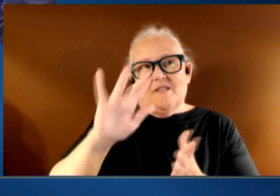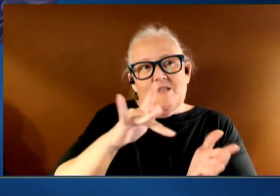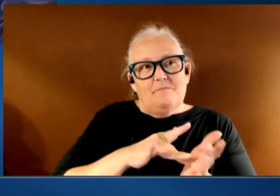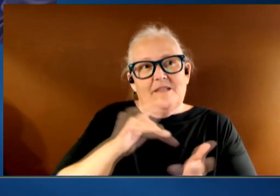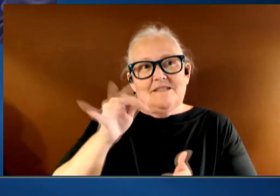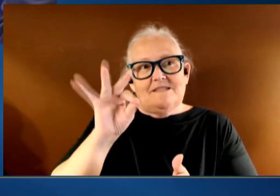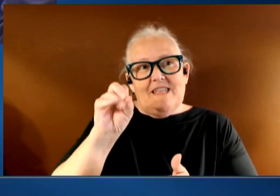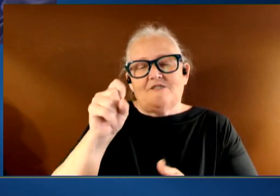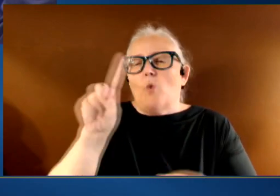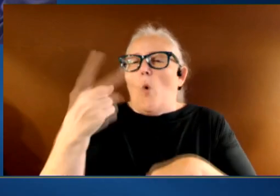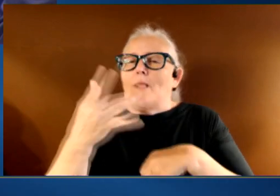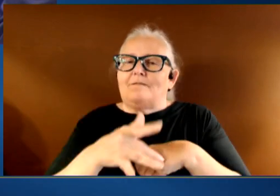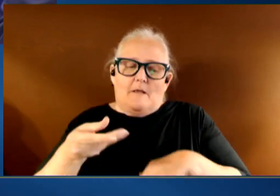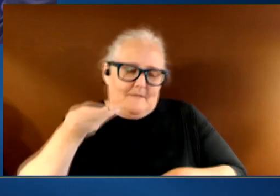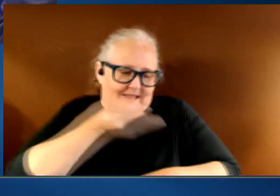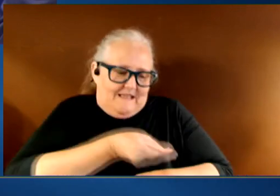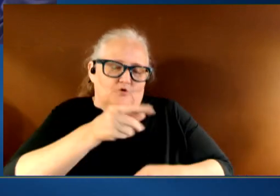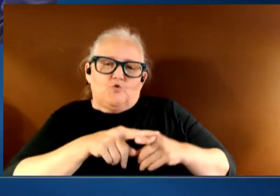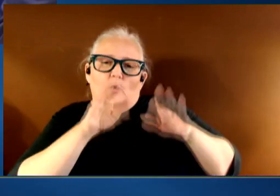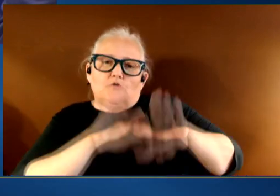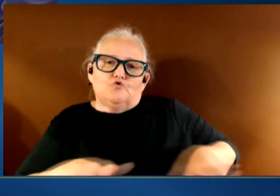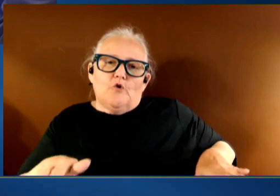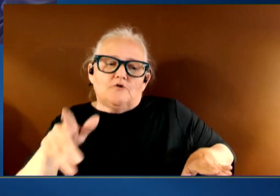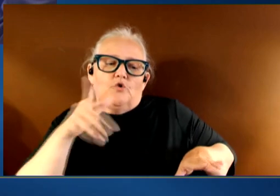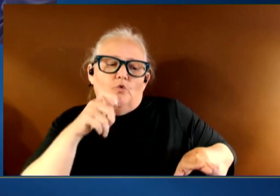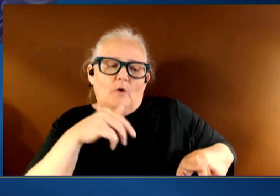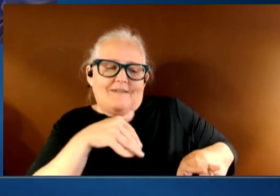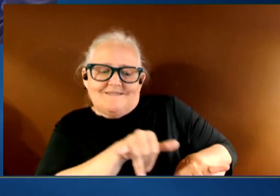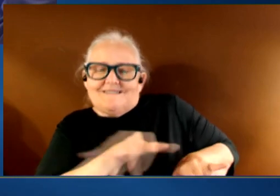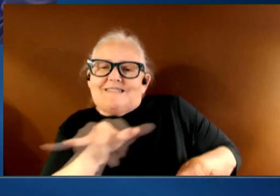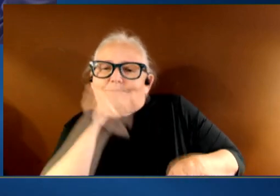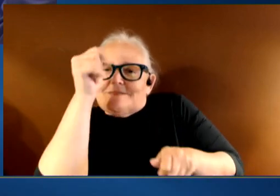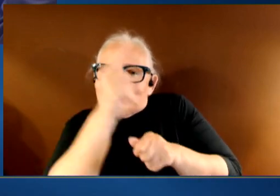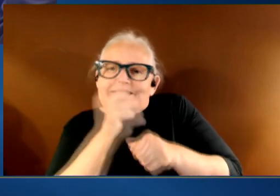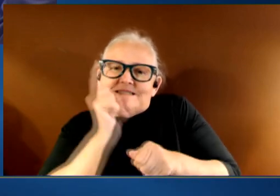had siblings who were a complete tissue match. And what we worry about most with these two types of